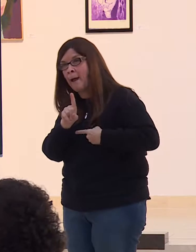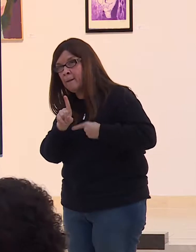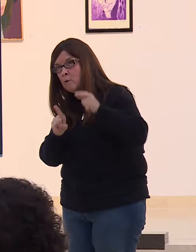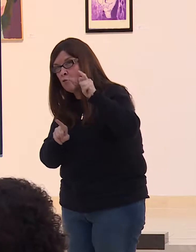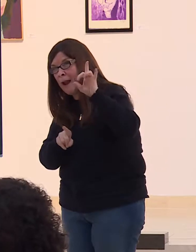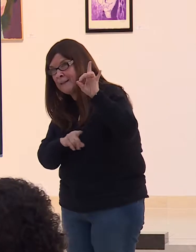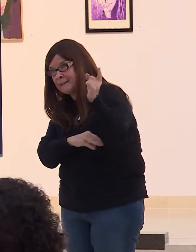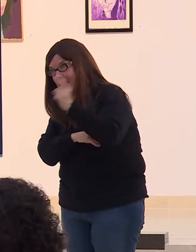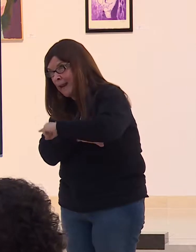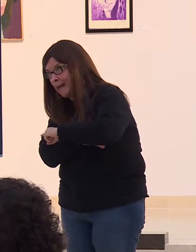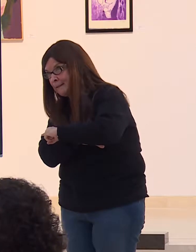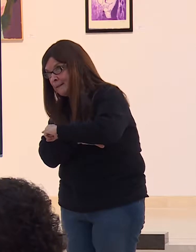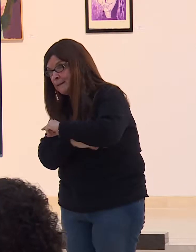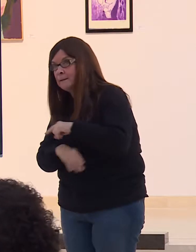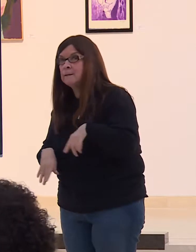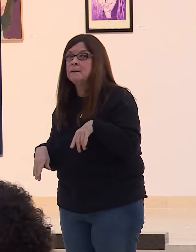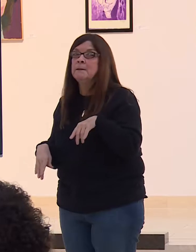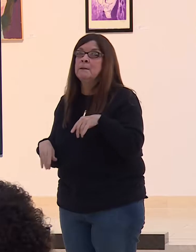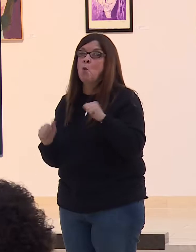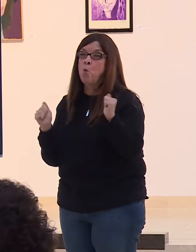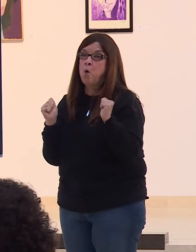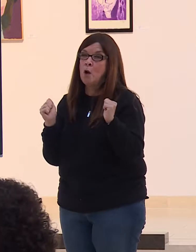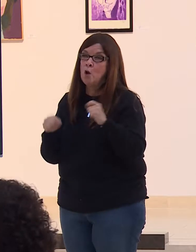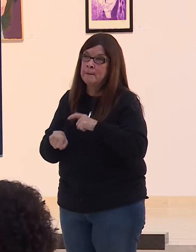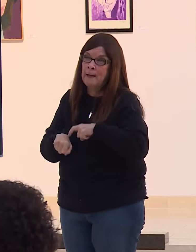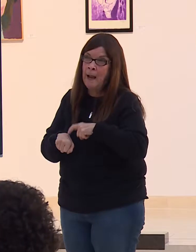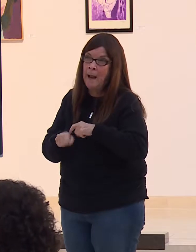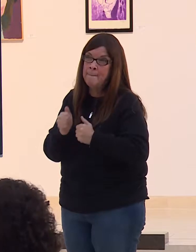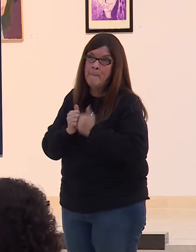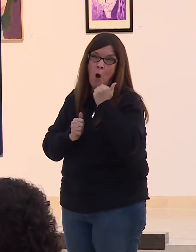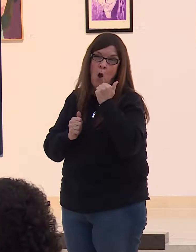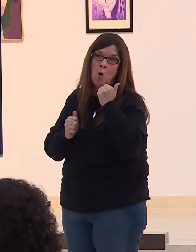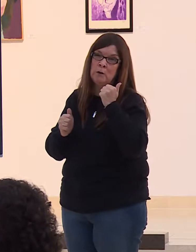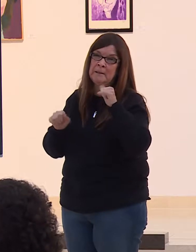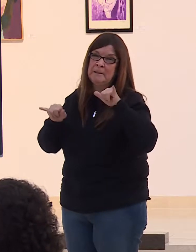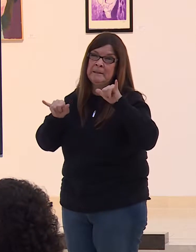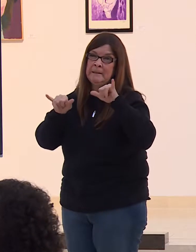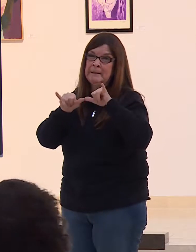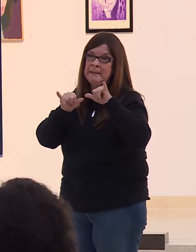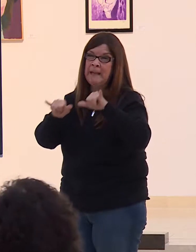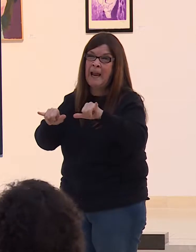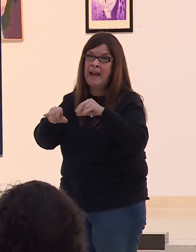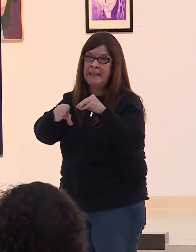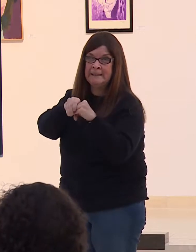Now, February is the shortest month, only 28 days. It's in the winter.